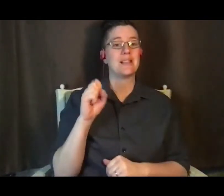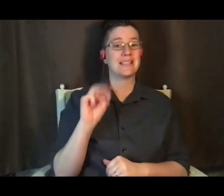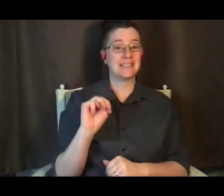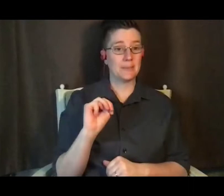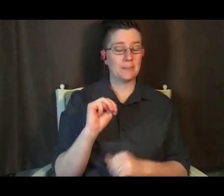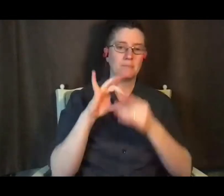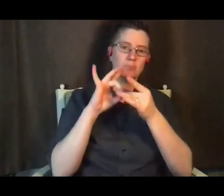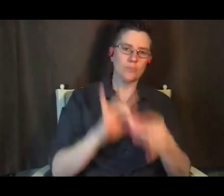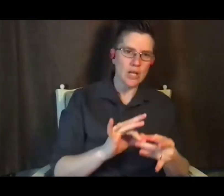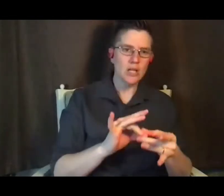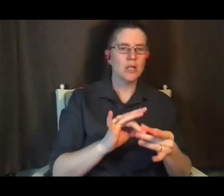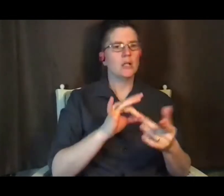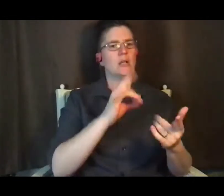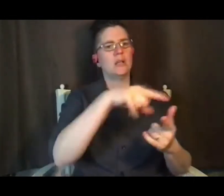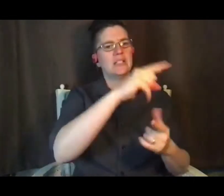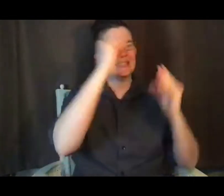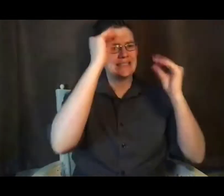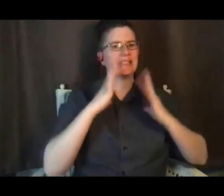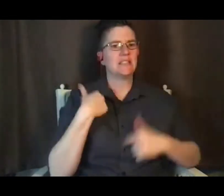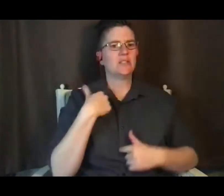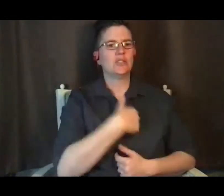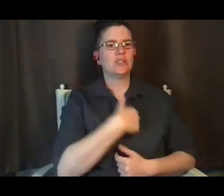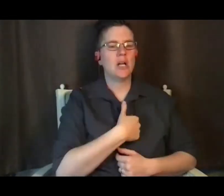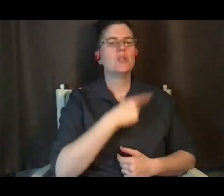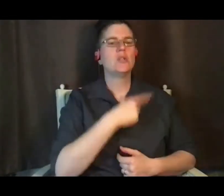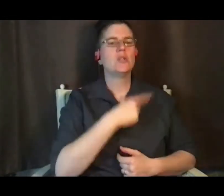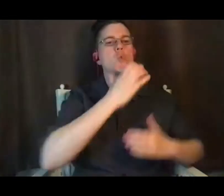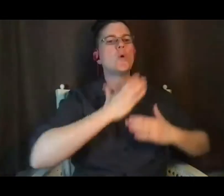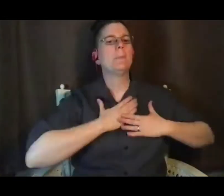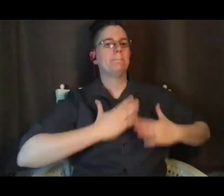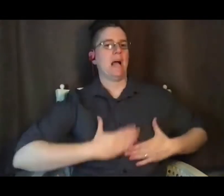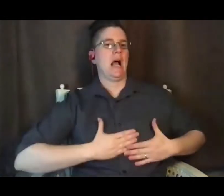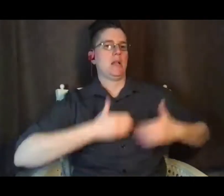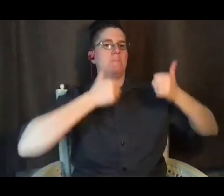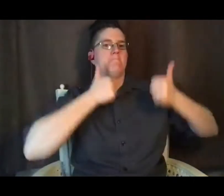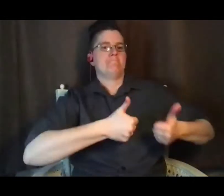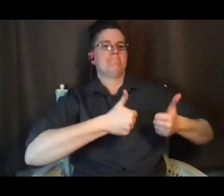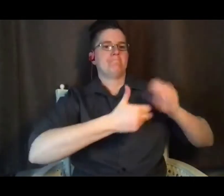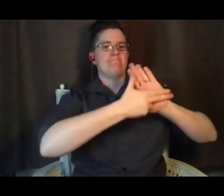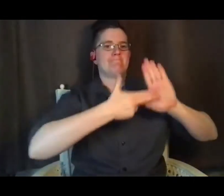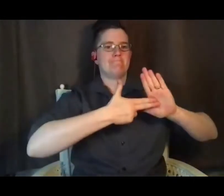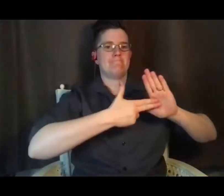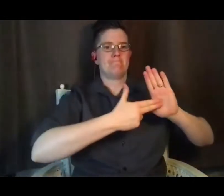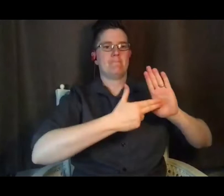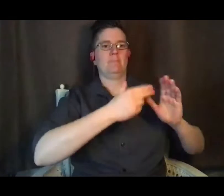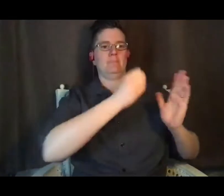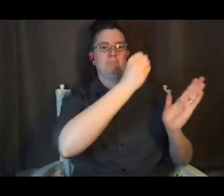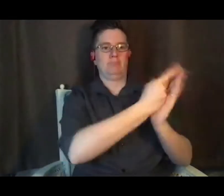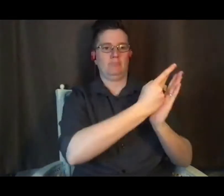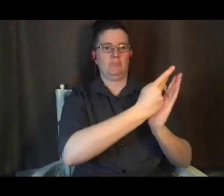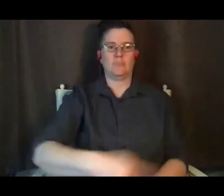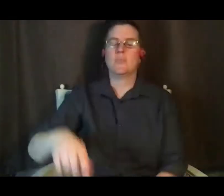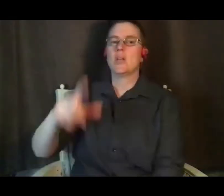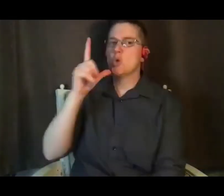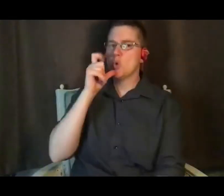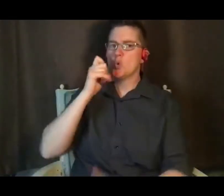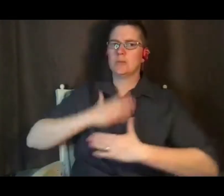whose body minds are valuable worthy and desirable and whose body minds are expendable and disposable